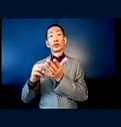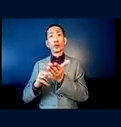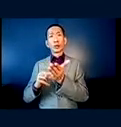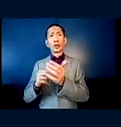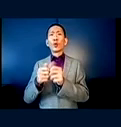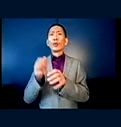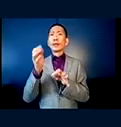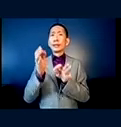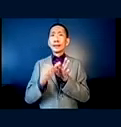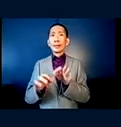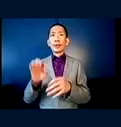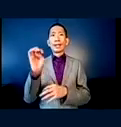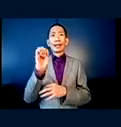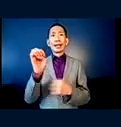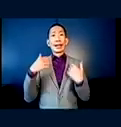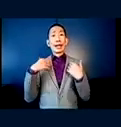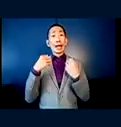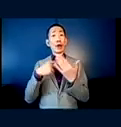INTRODUCING TABLETS TO NURSES,